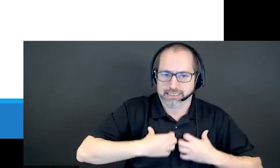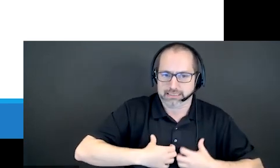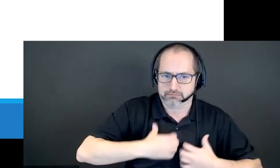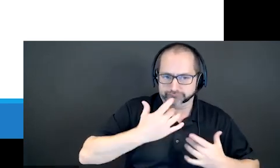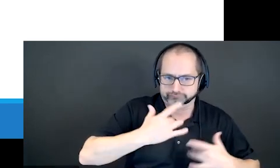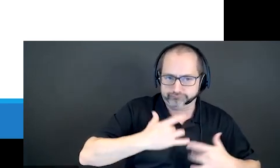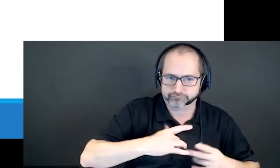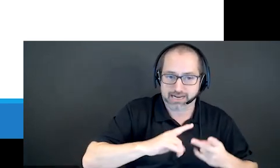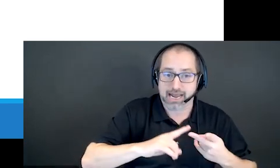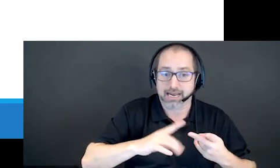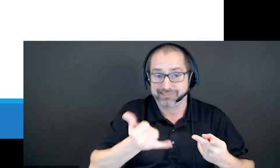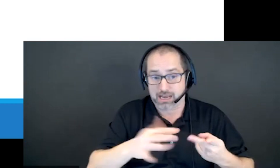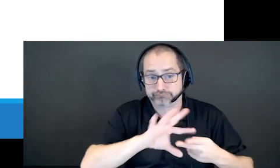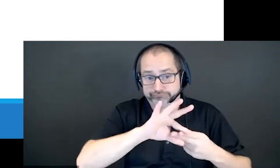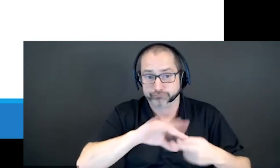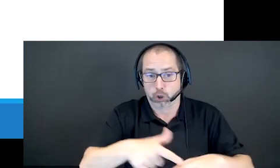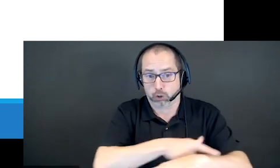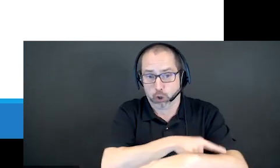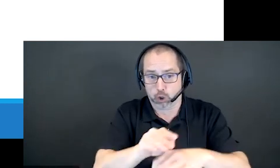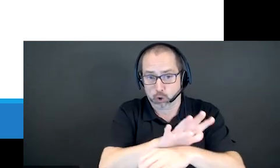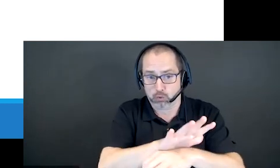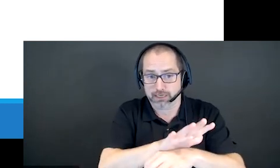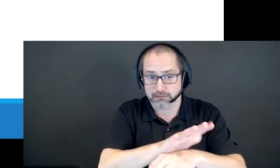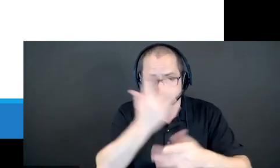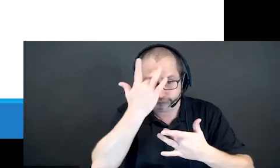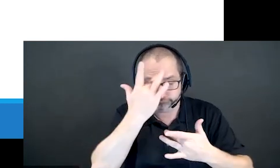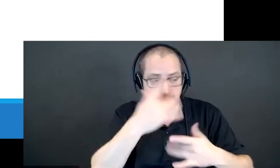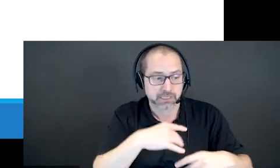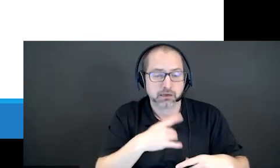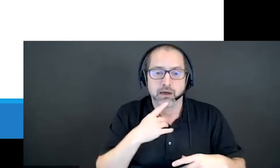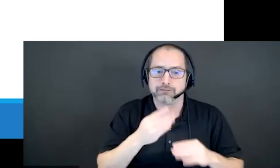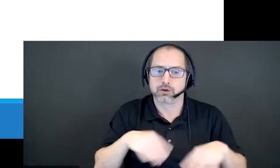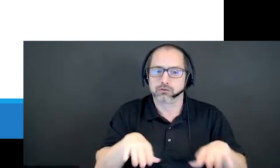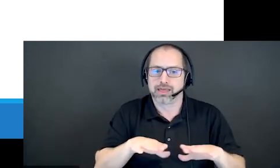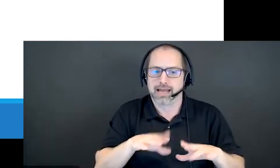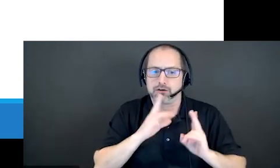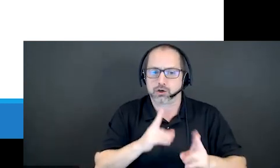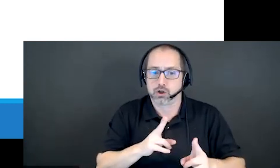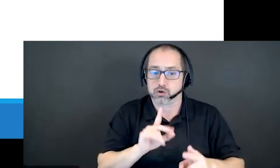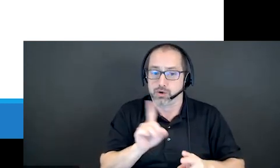people with long COVID. I'd like to acknowledge that the land on which I live work and play in